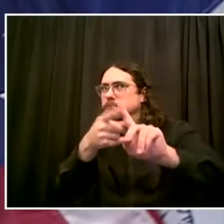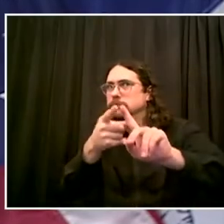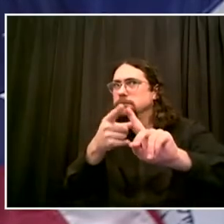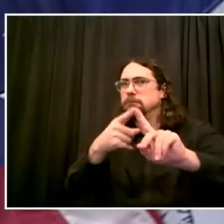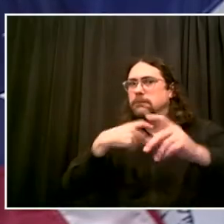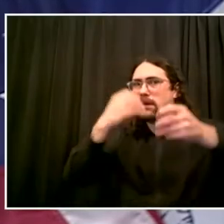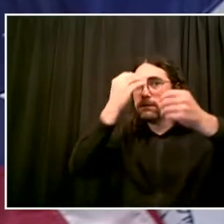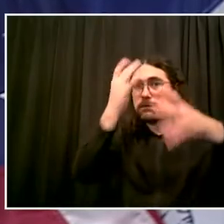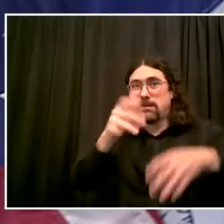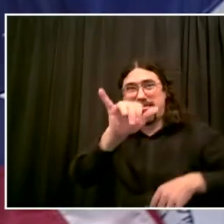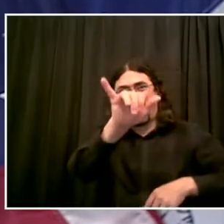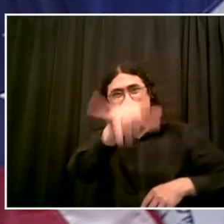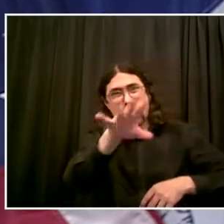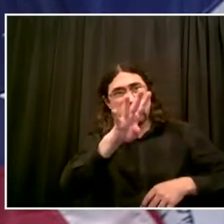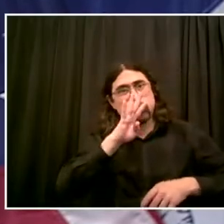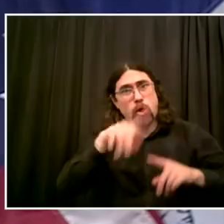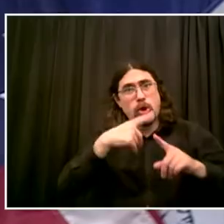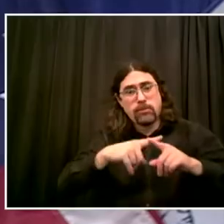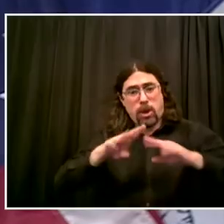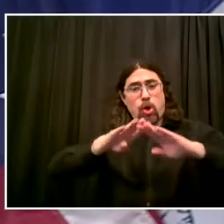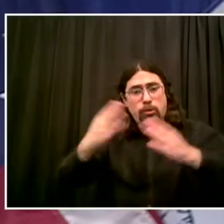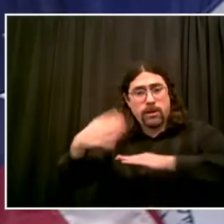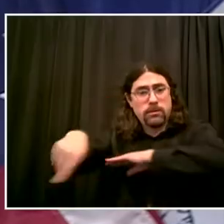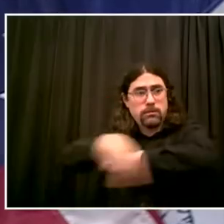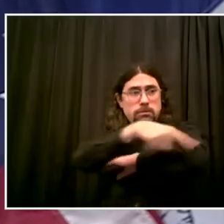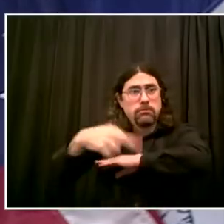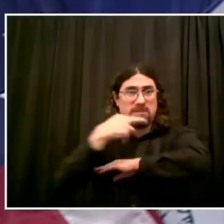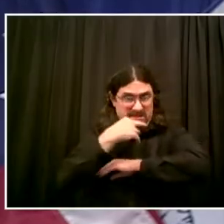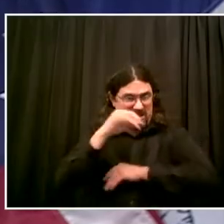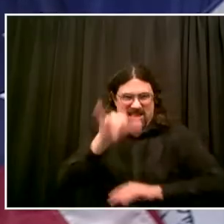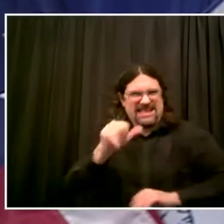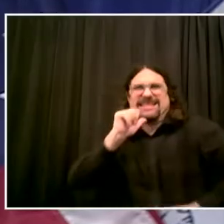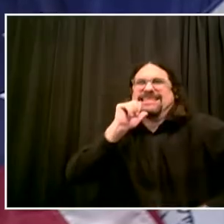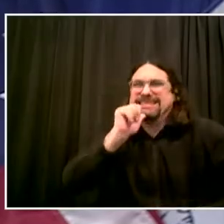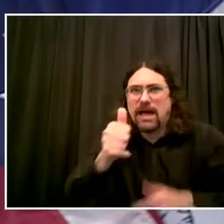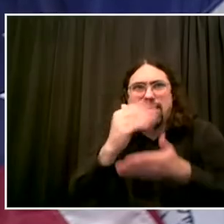THIS IS NOT A PHASE I THING.